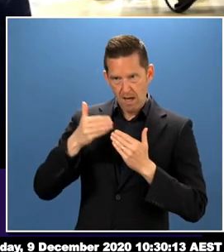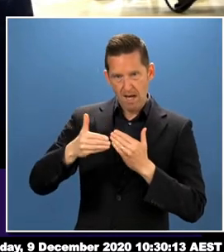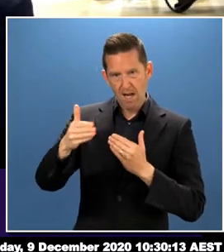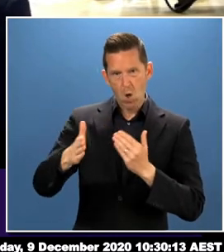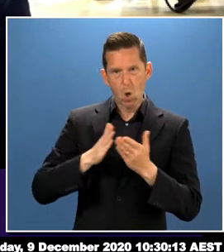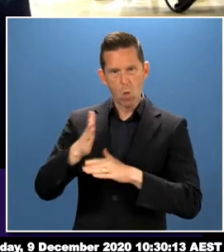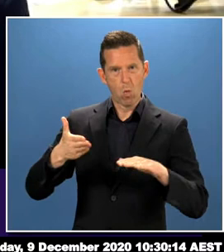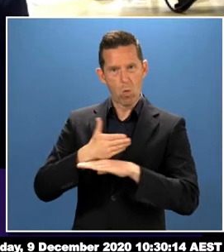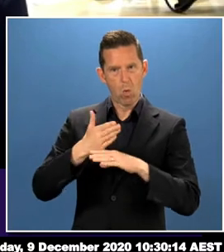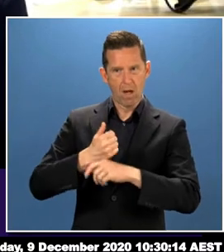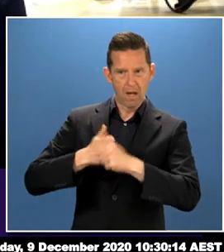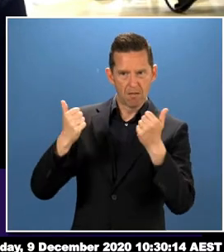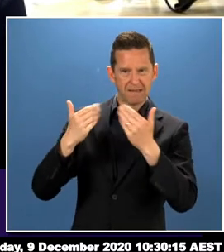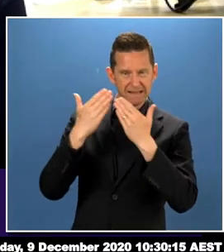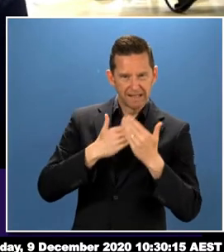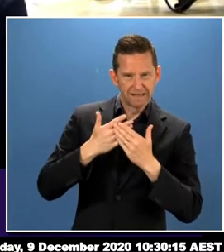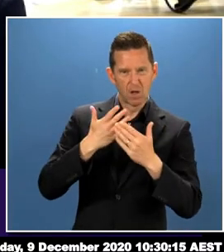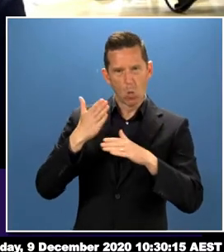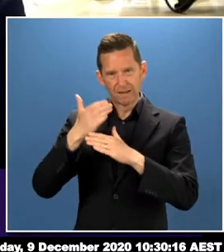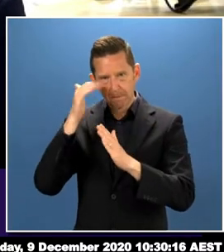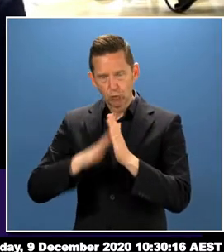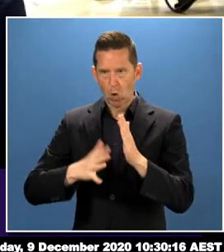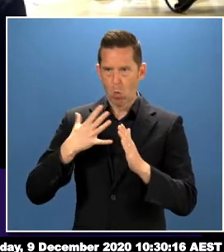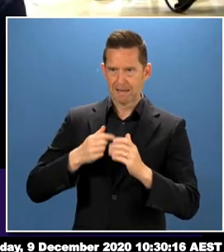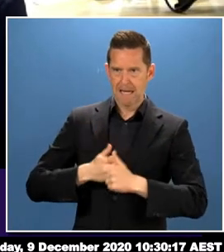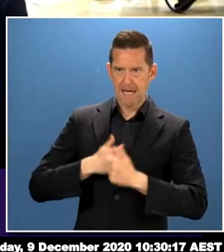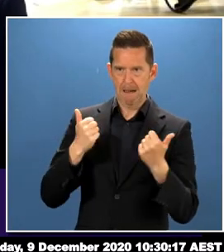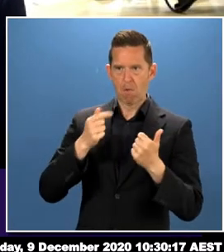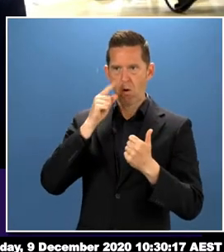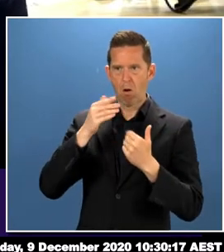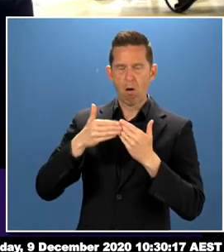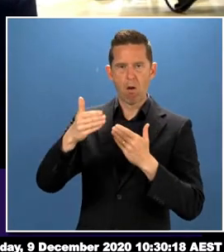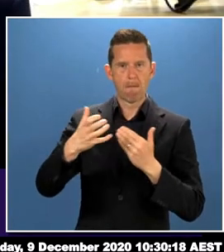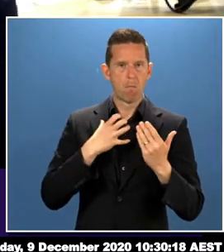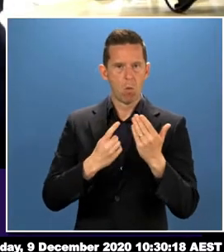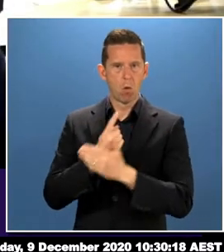So you want to succeed at your work experience to look at other opportunities? To the extent you can put it aside.